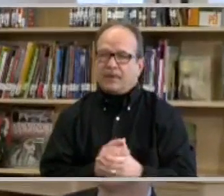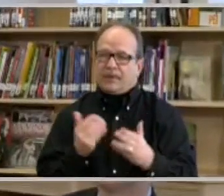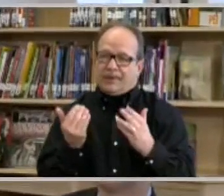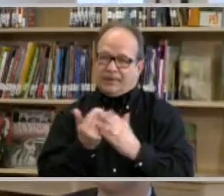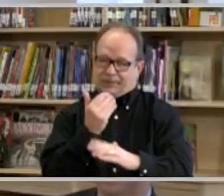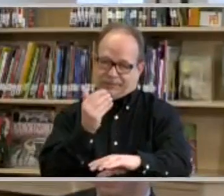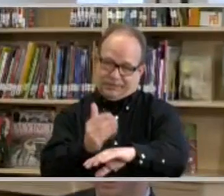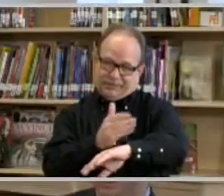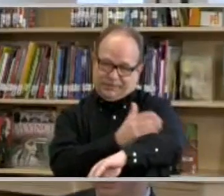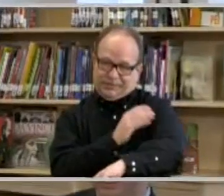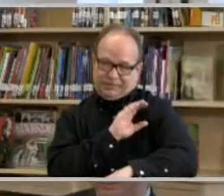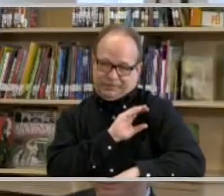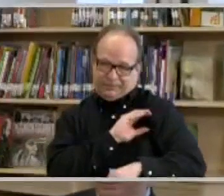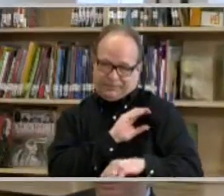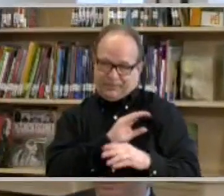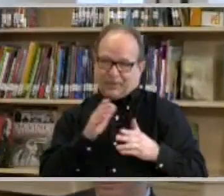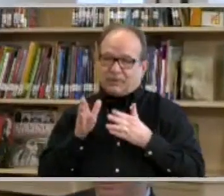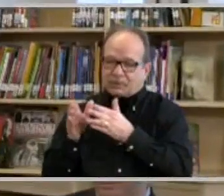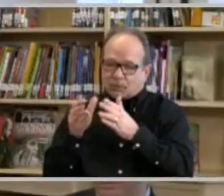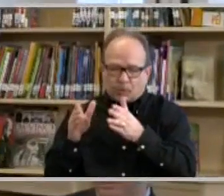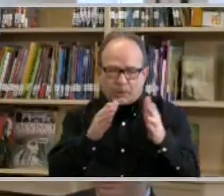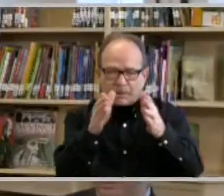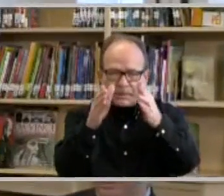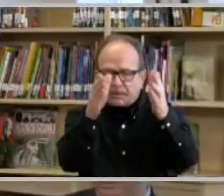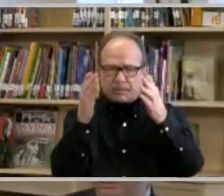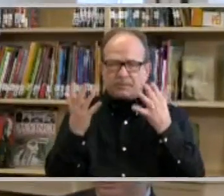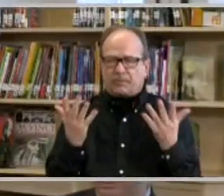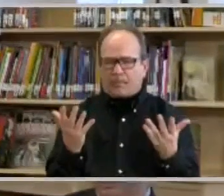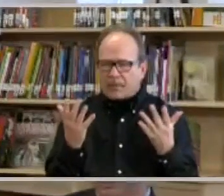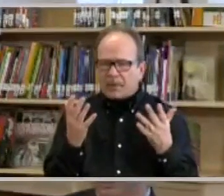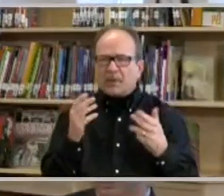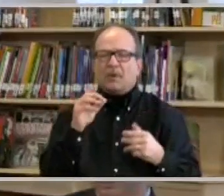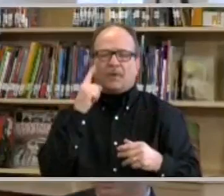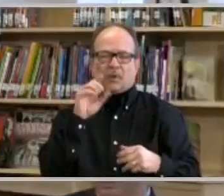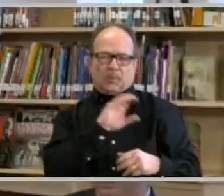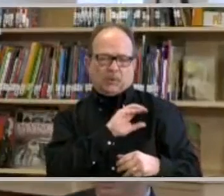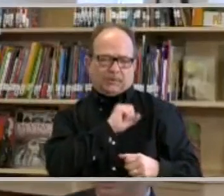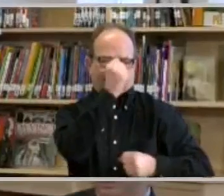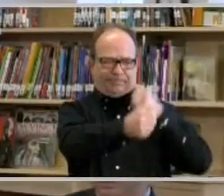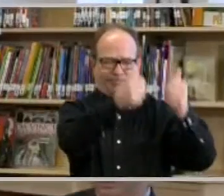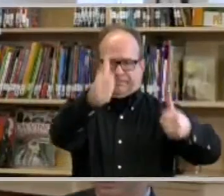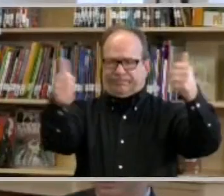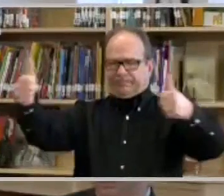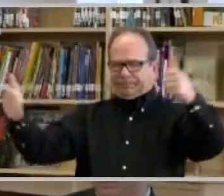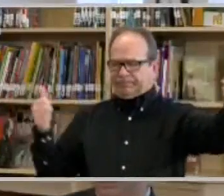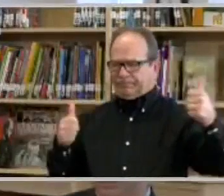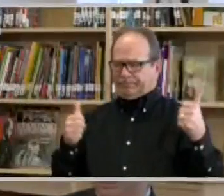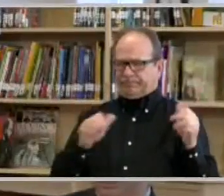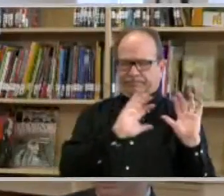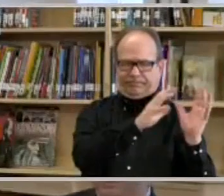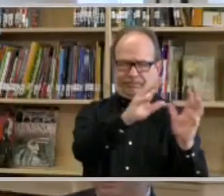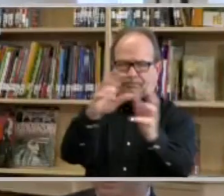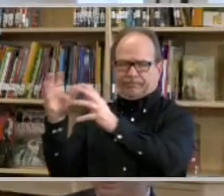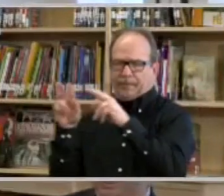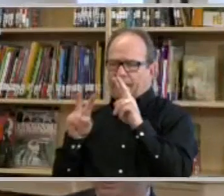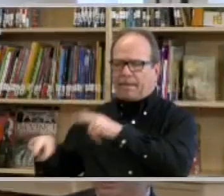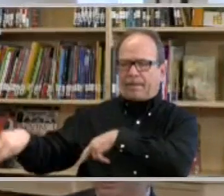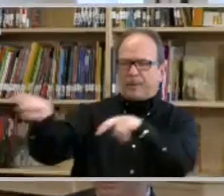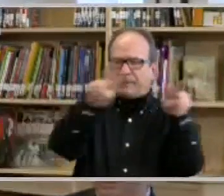ANNOUNCED ENHANCEMENTS TO OUR POLICE STRATEGY, OUR PATROL STRATEGY.